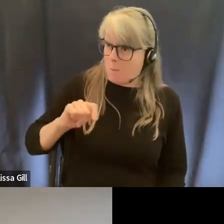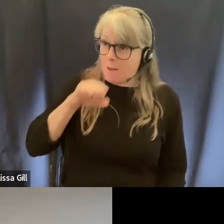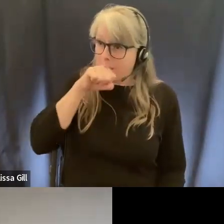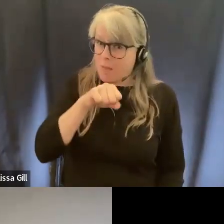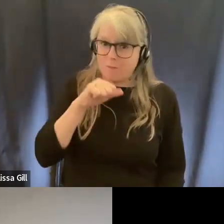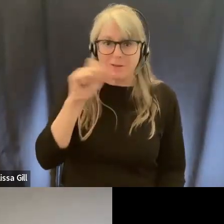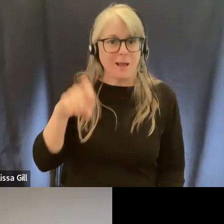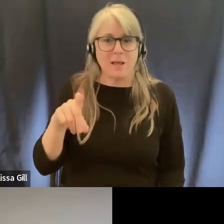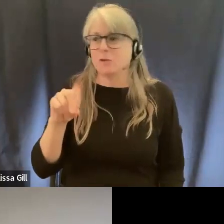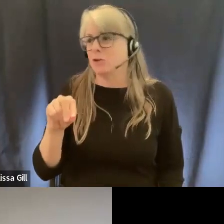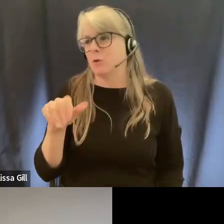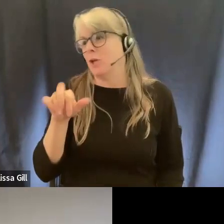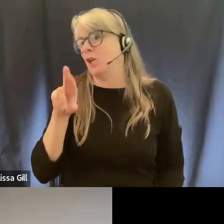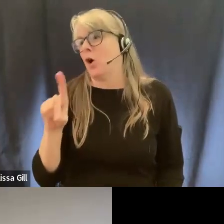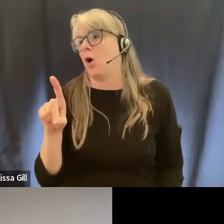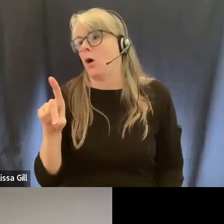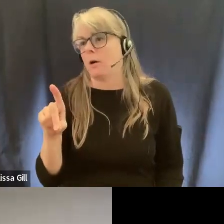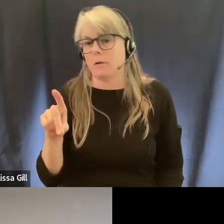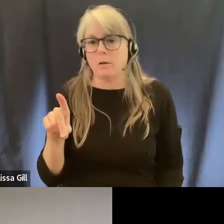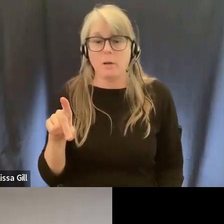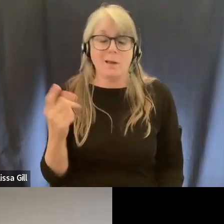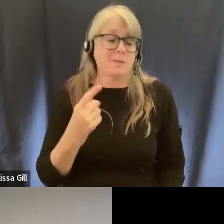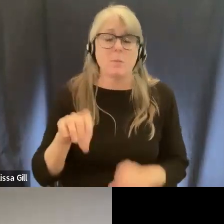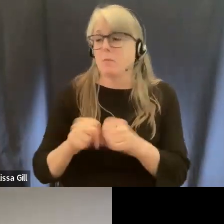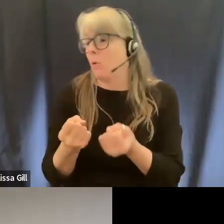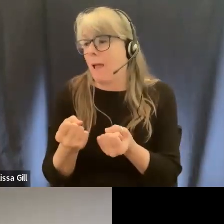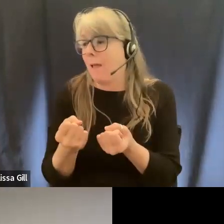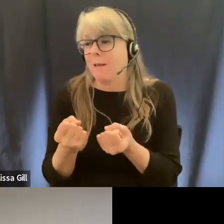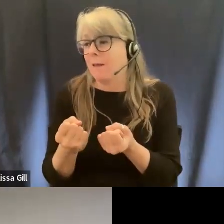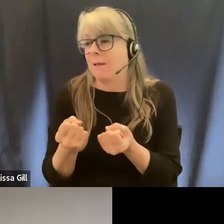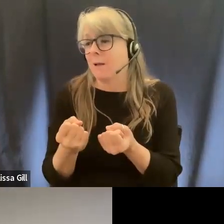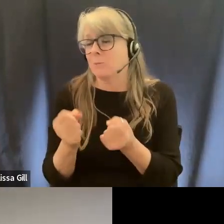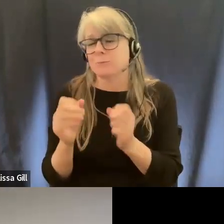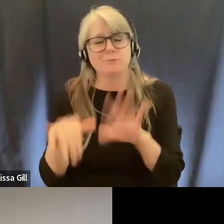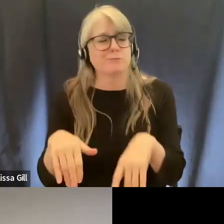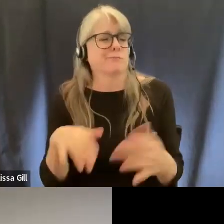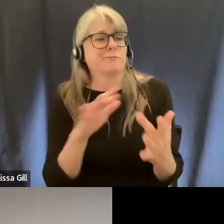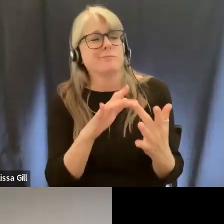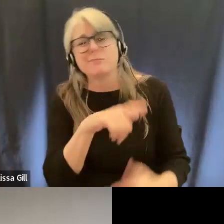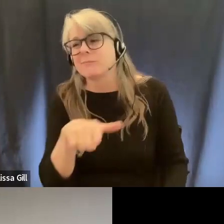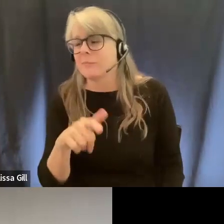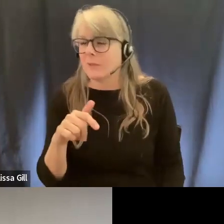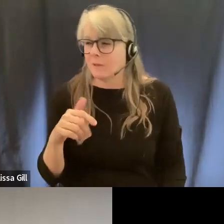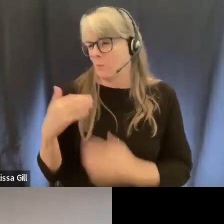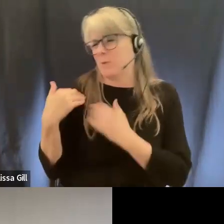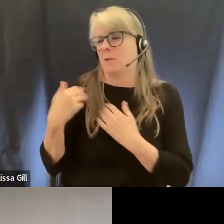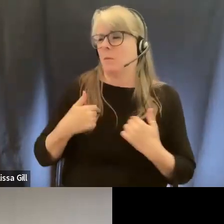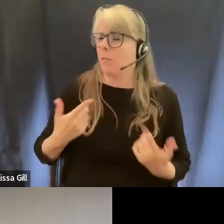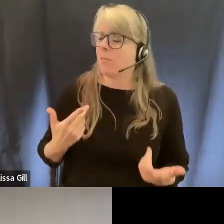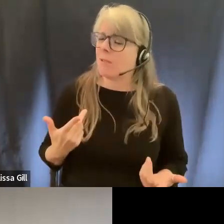to do any of the yard maintenance if anything broke. I didn't have to be the one who was responsible for repairing it.